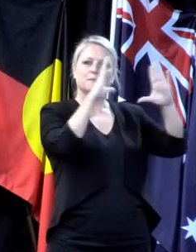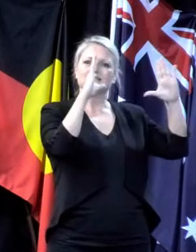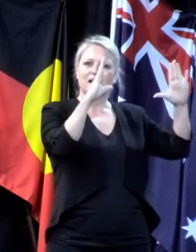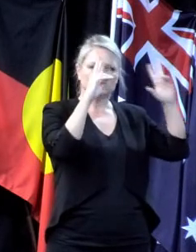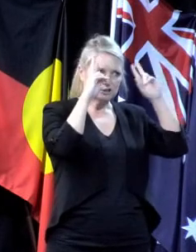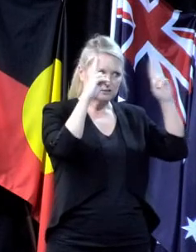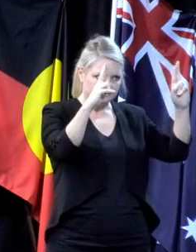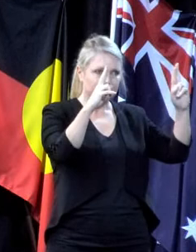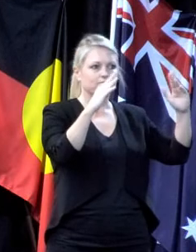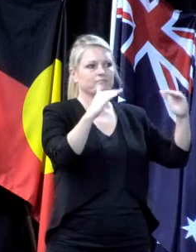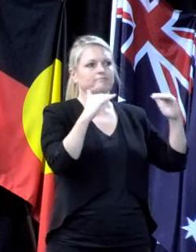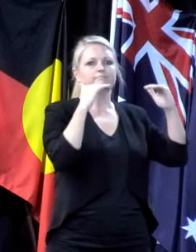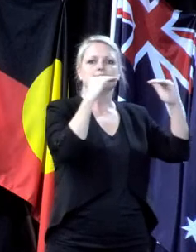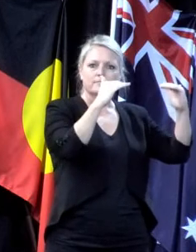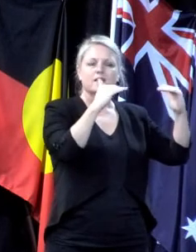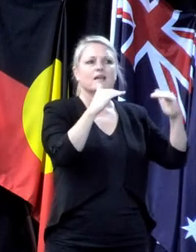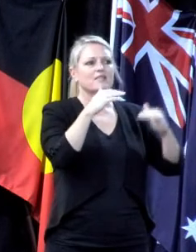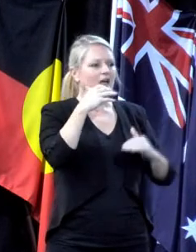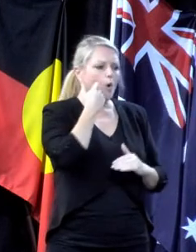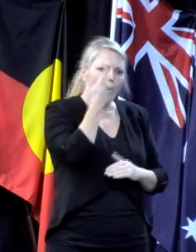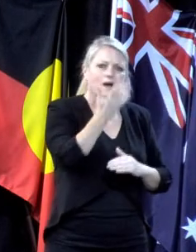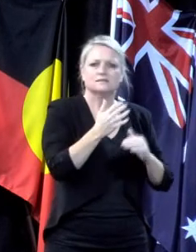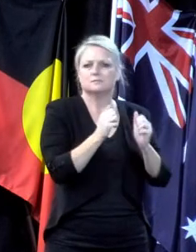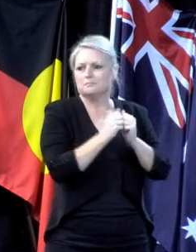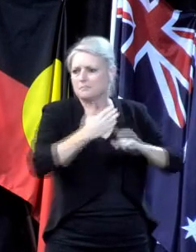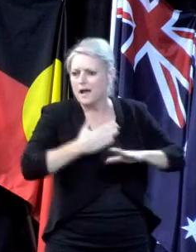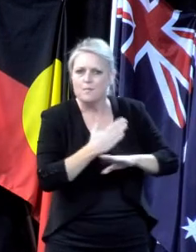of provided adjustments for all students captured in the NCCD